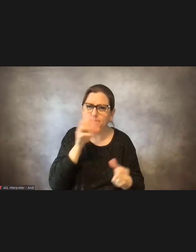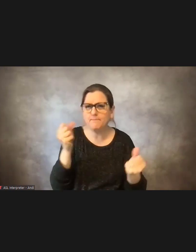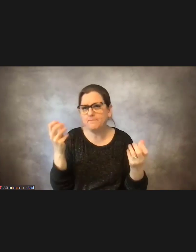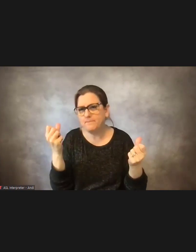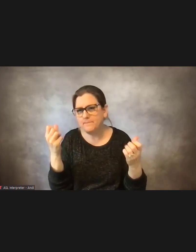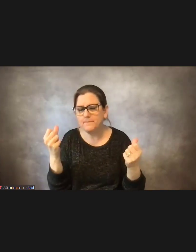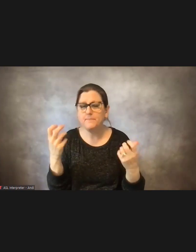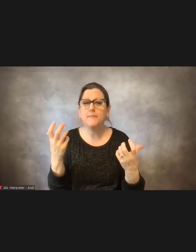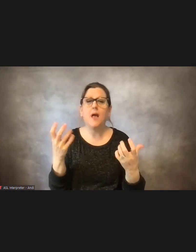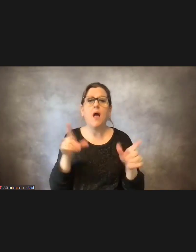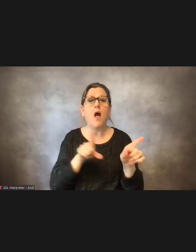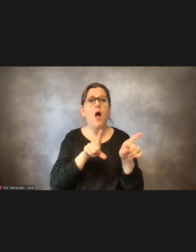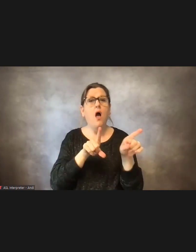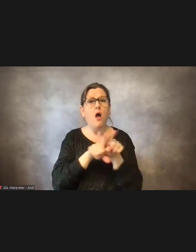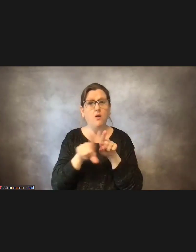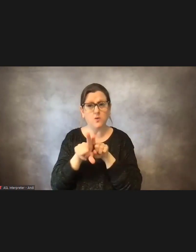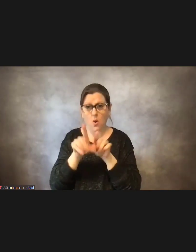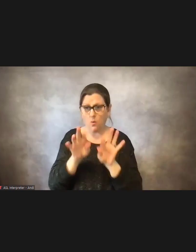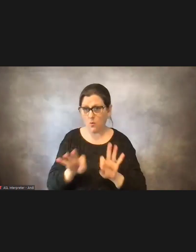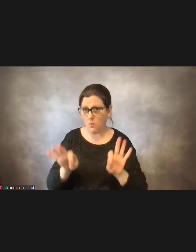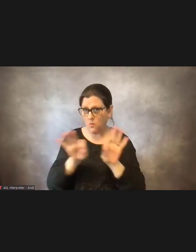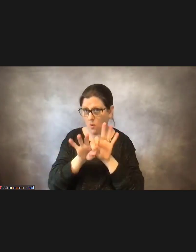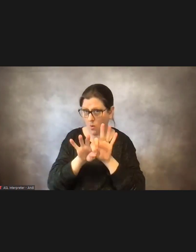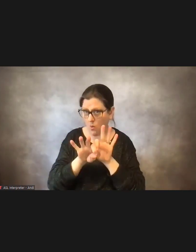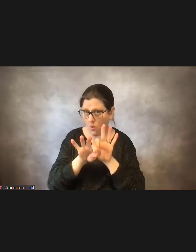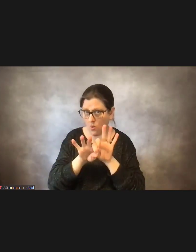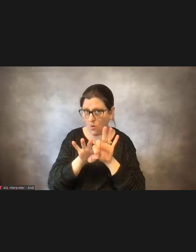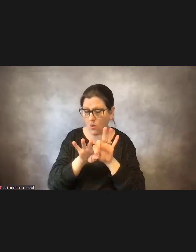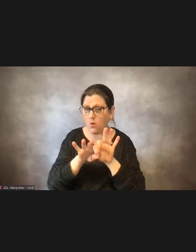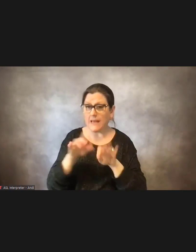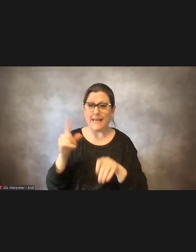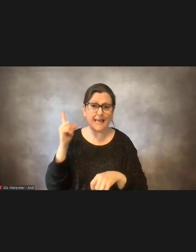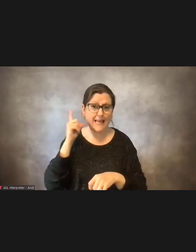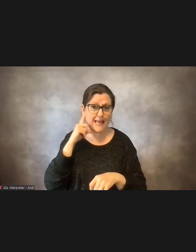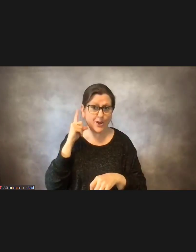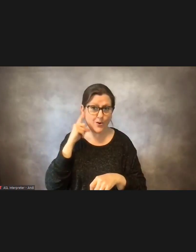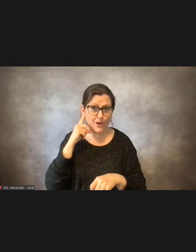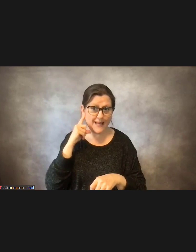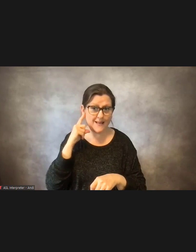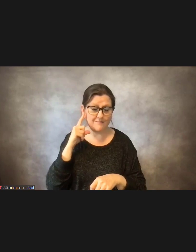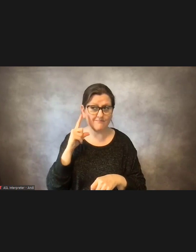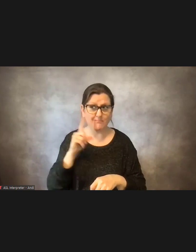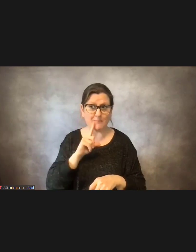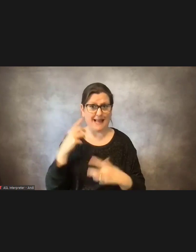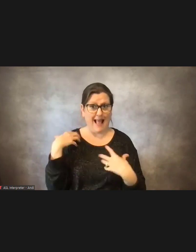It's also important, though, to note that hearing health is at the